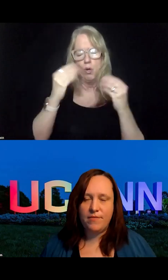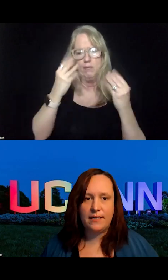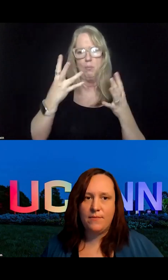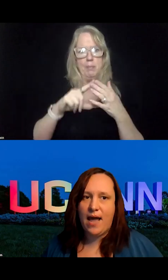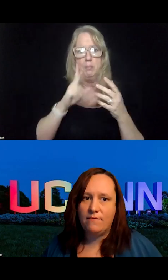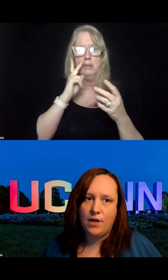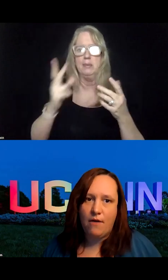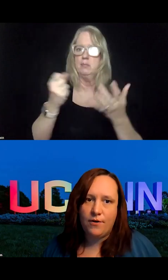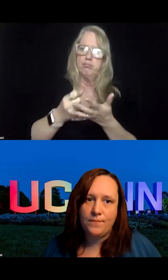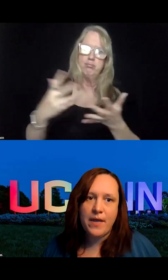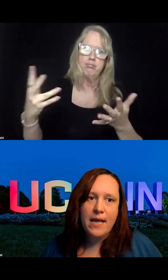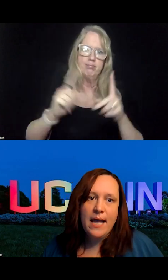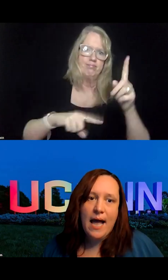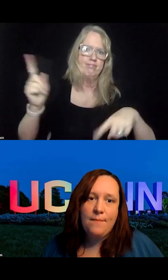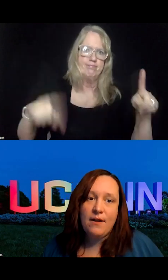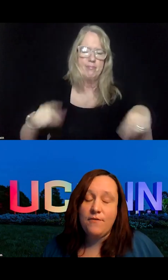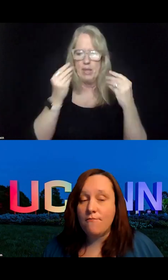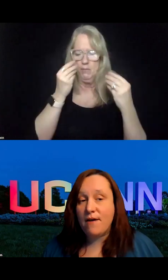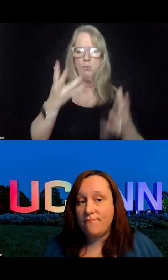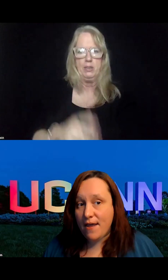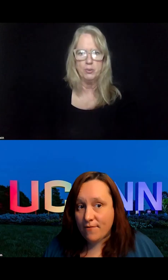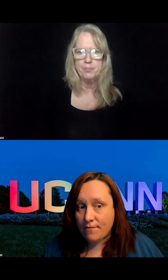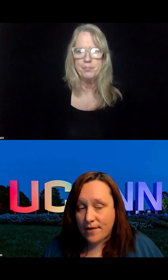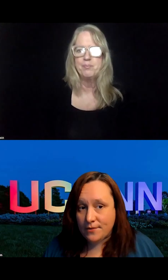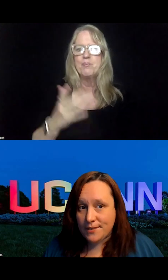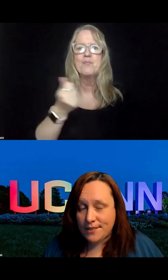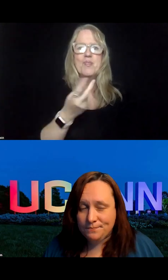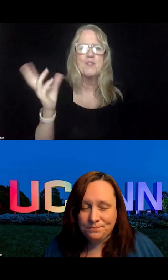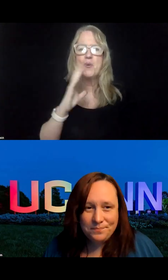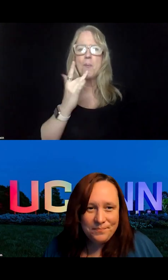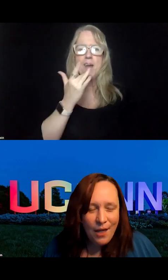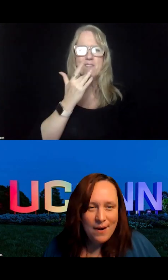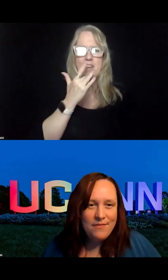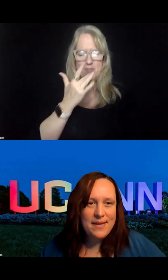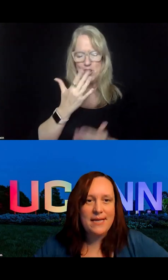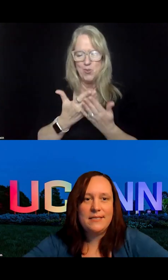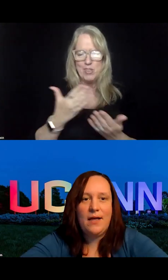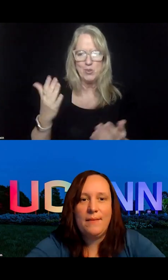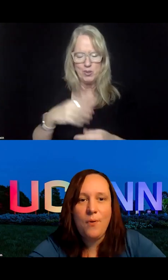OUT WHAT WE HAVE TO OFFER. ONE OF MY FAVORITE RESOURCES IS